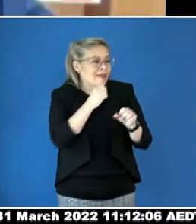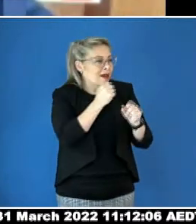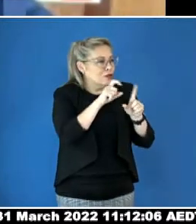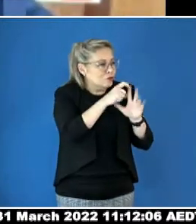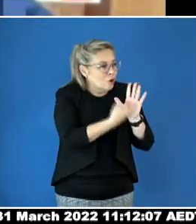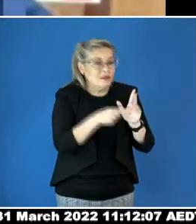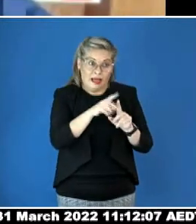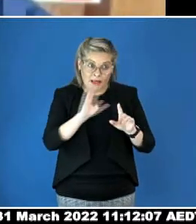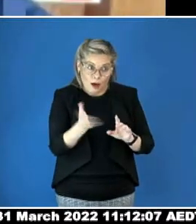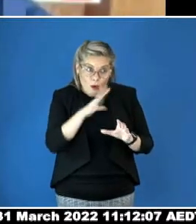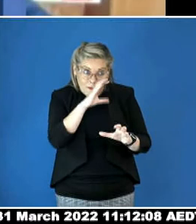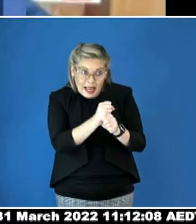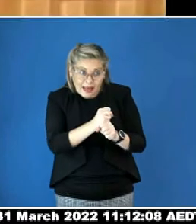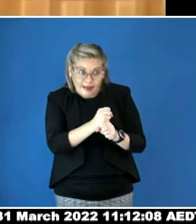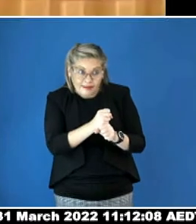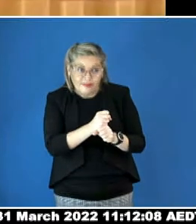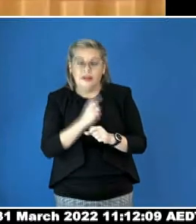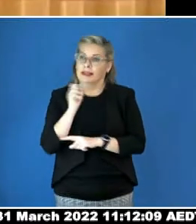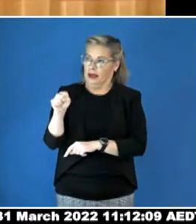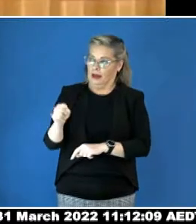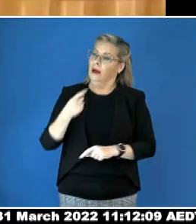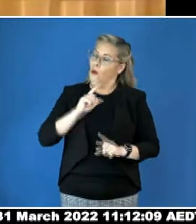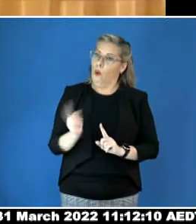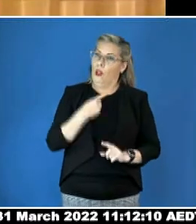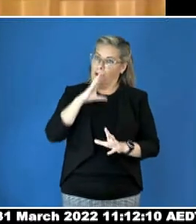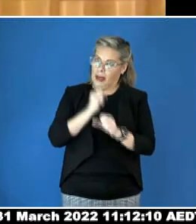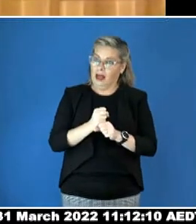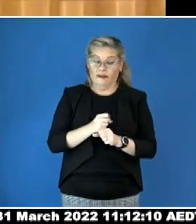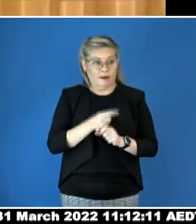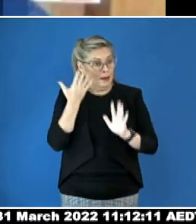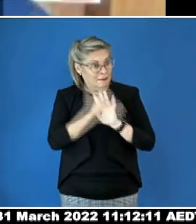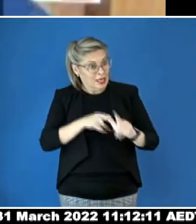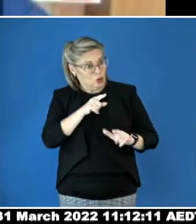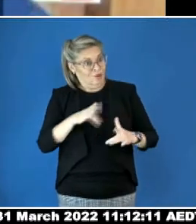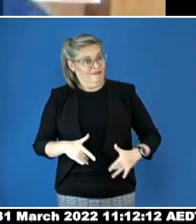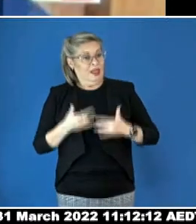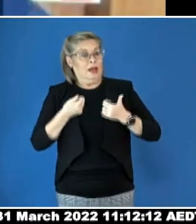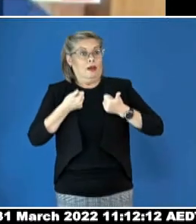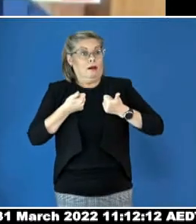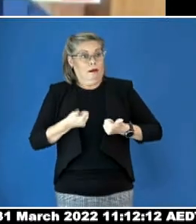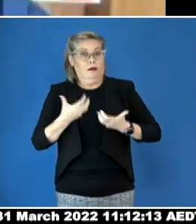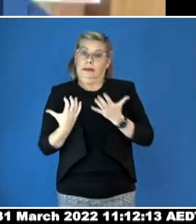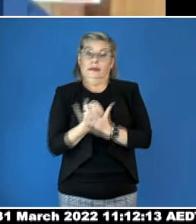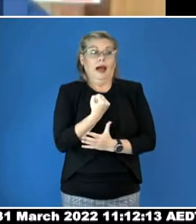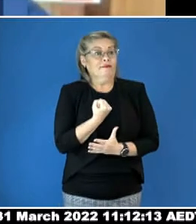And when they believed you, that made you feel safe? It did, yep. It made it okay to tell --